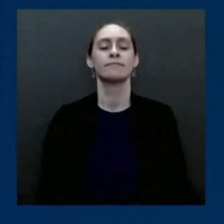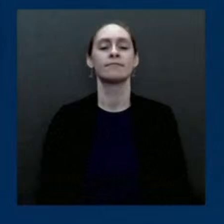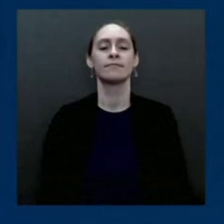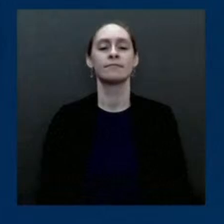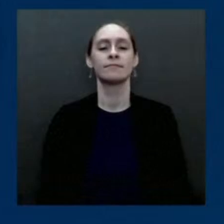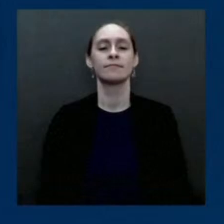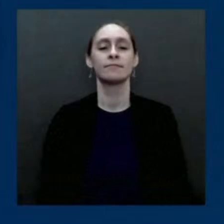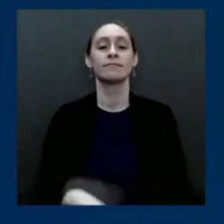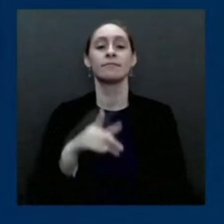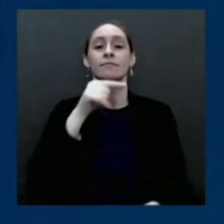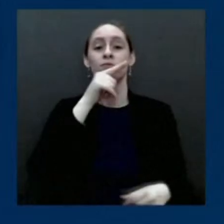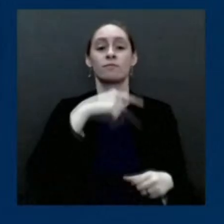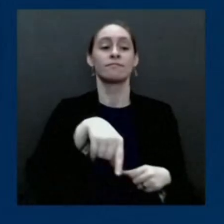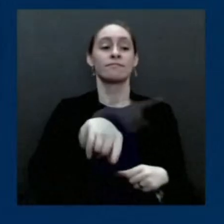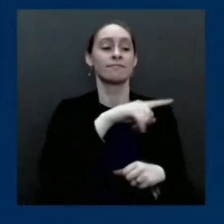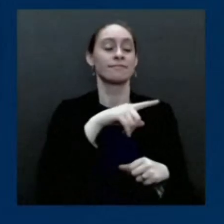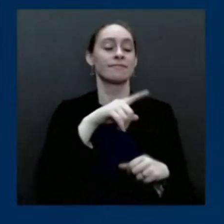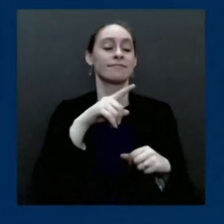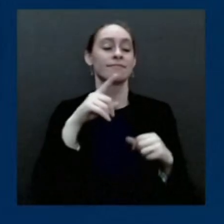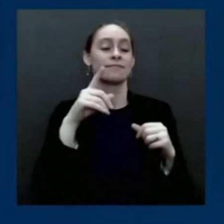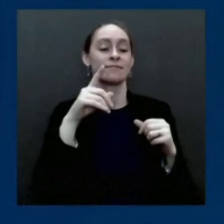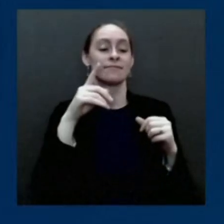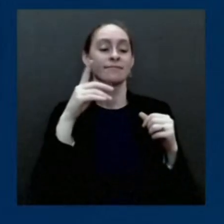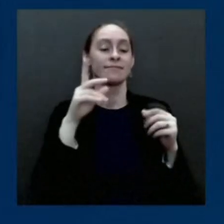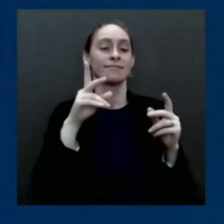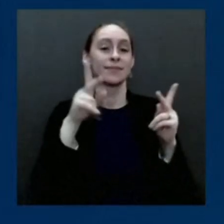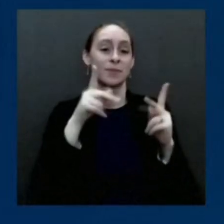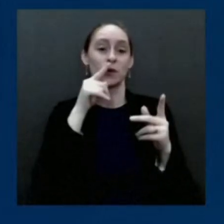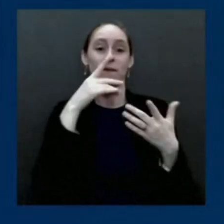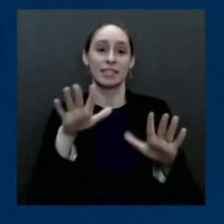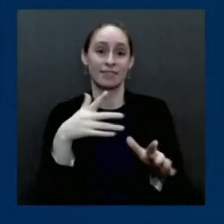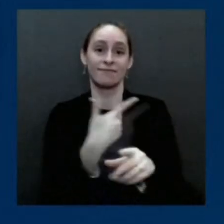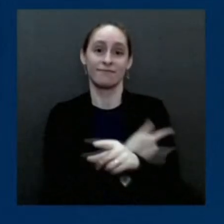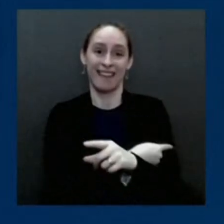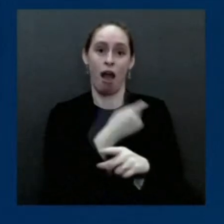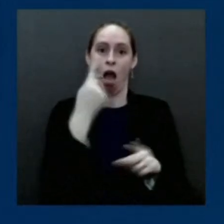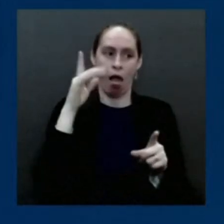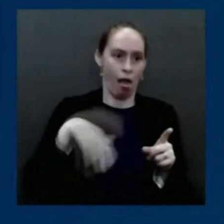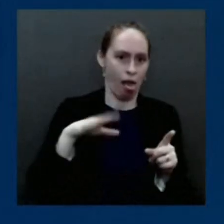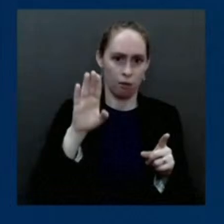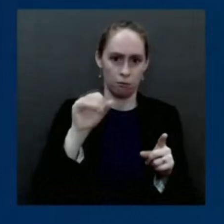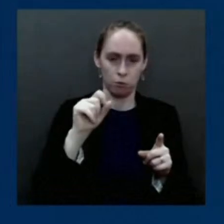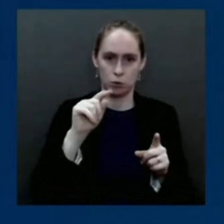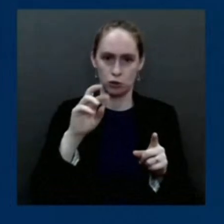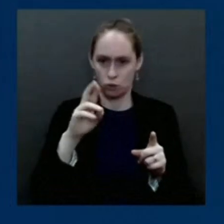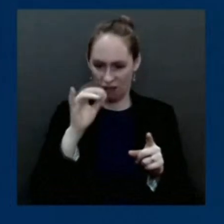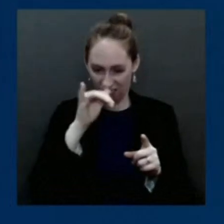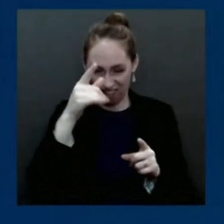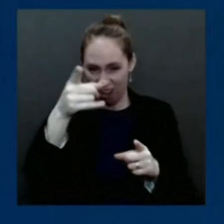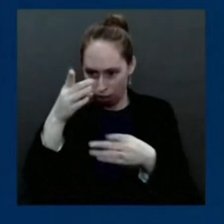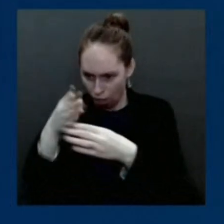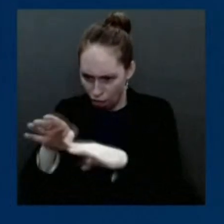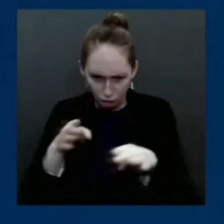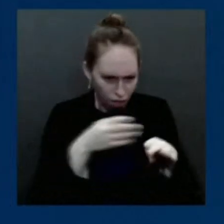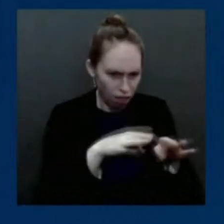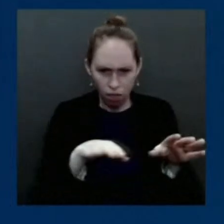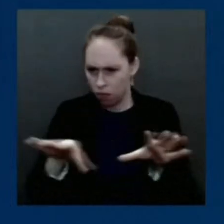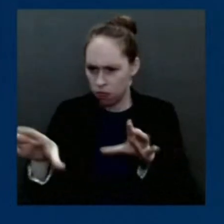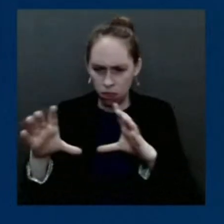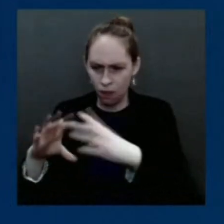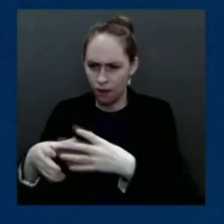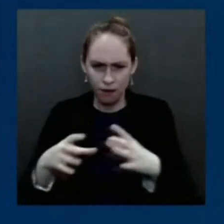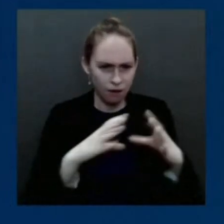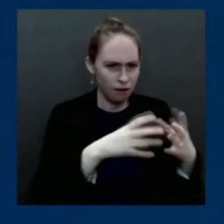SECOND MRNA DOSE OR TWO MONTHS